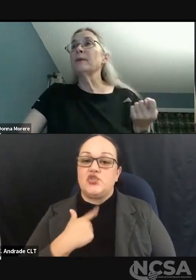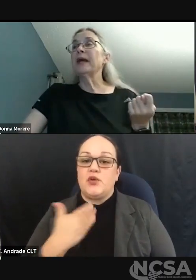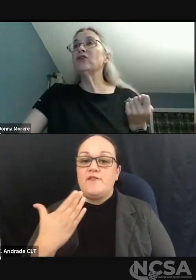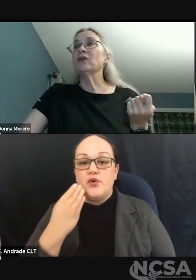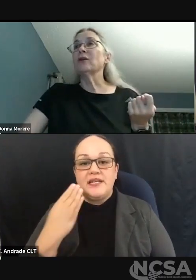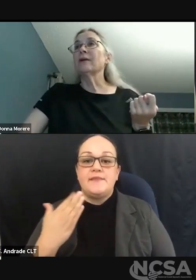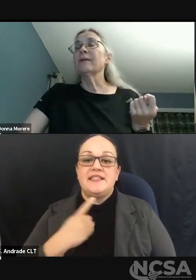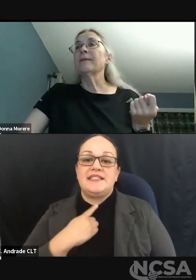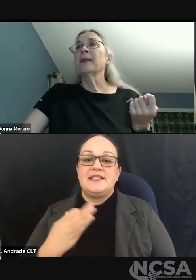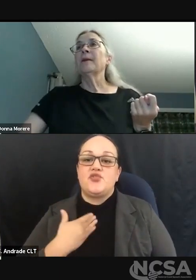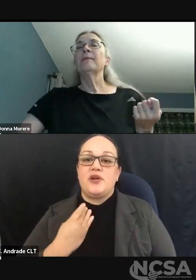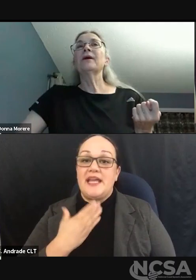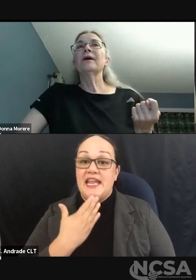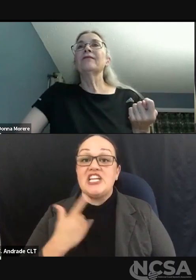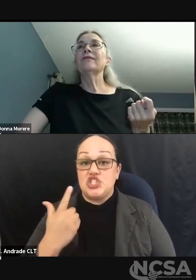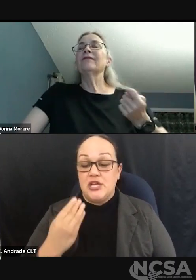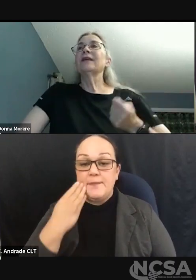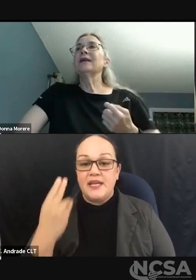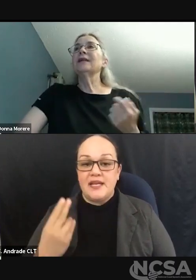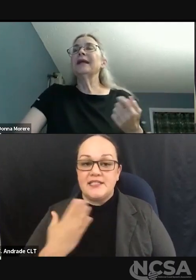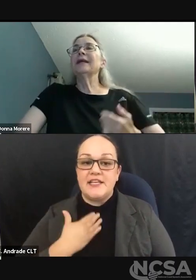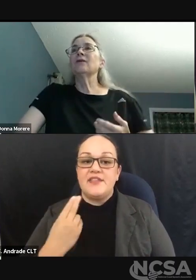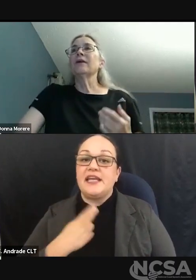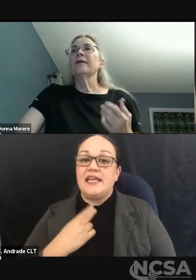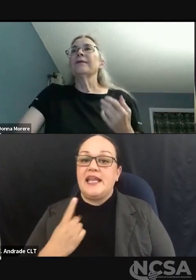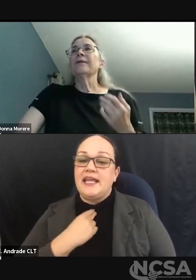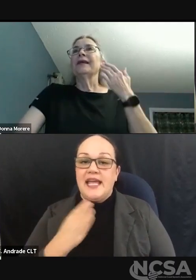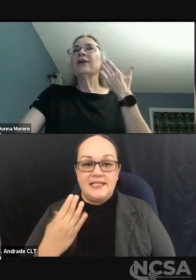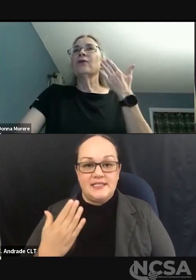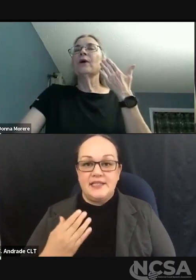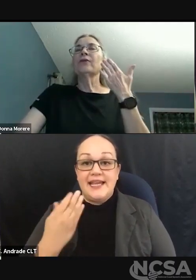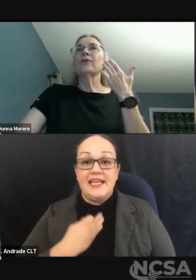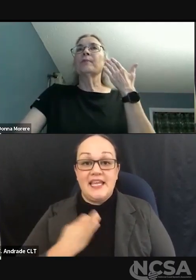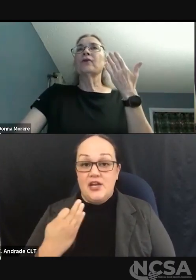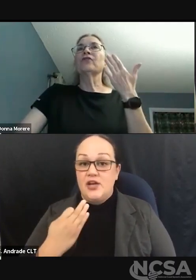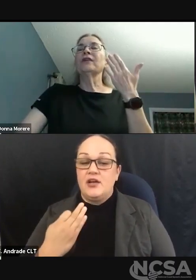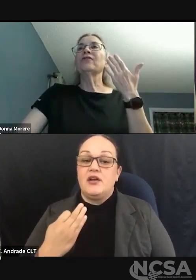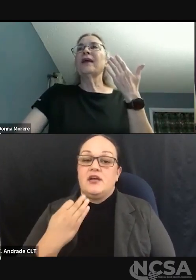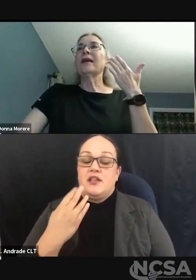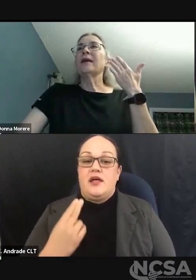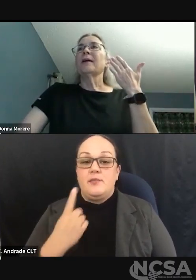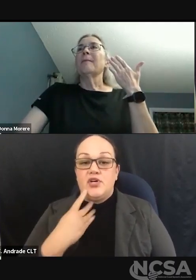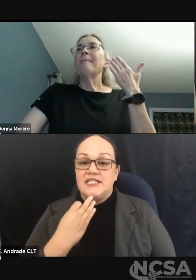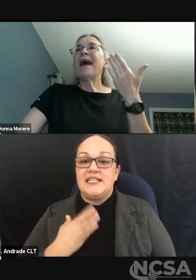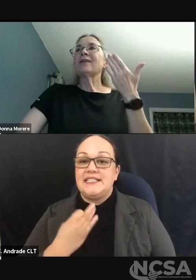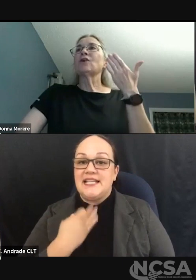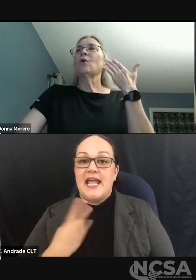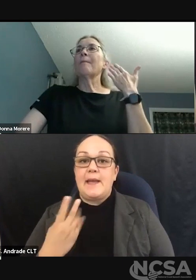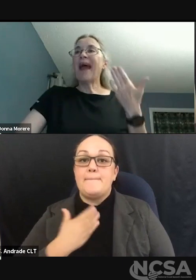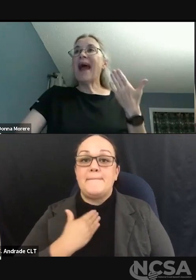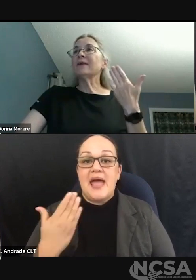Because if the kid can't hear whether the person is saying Mac or Pat,